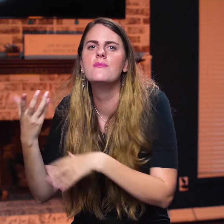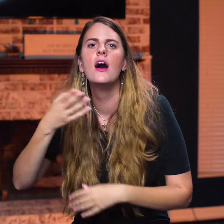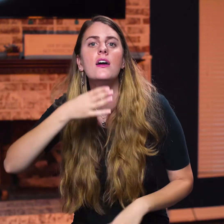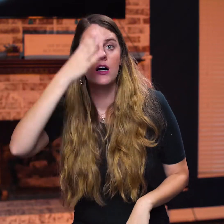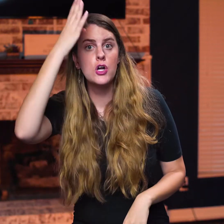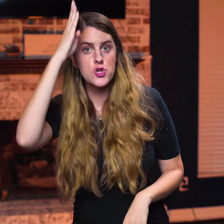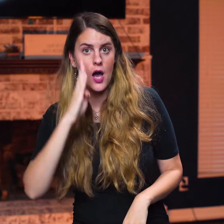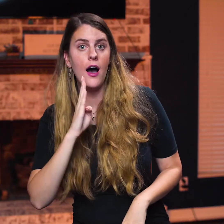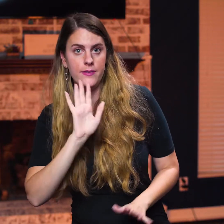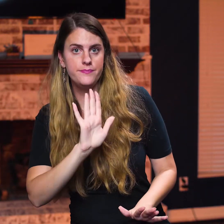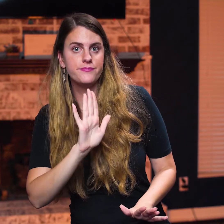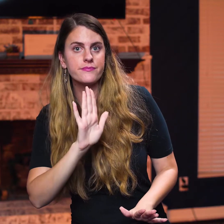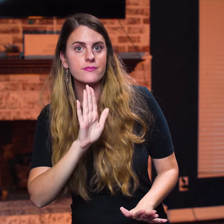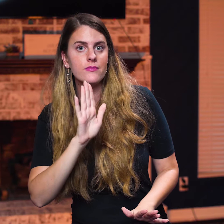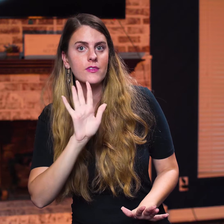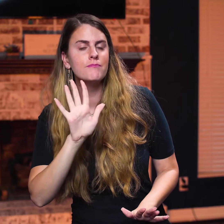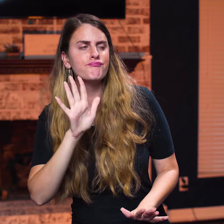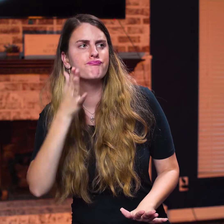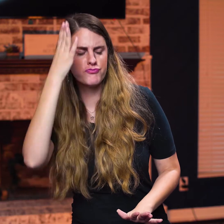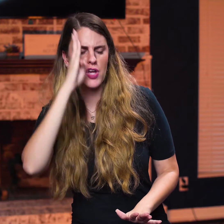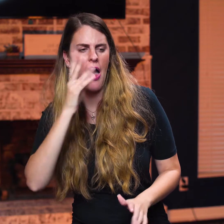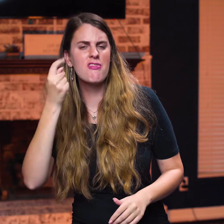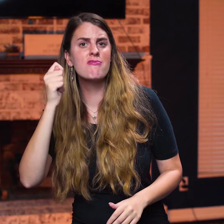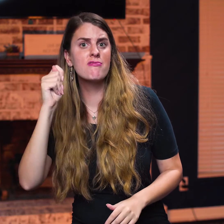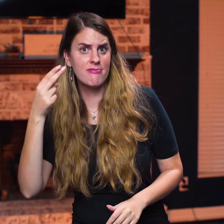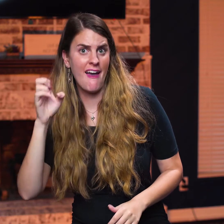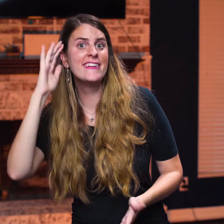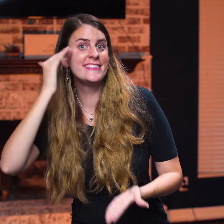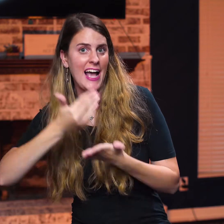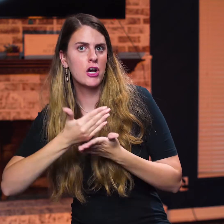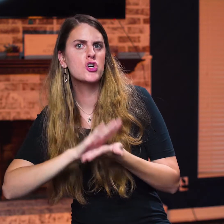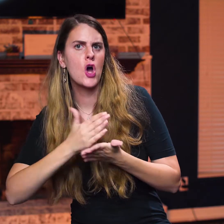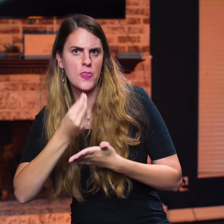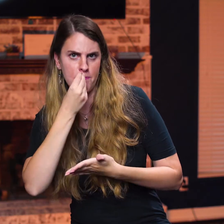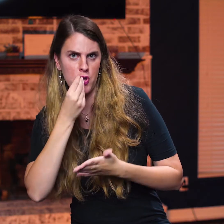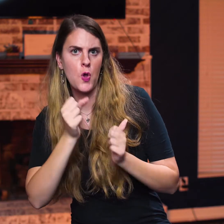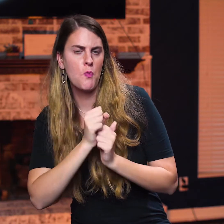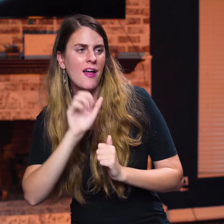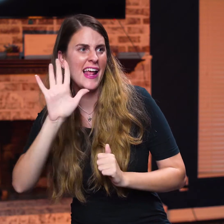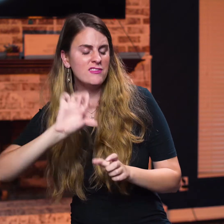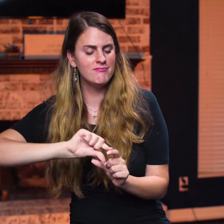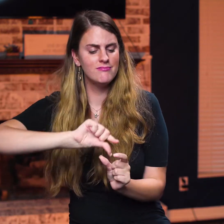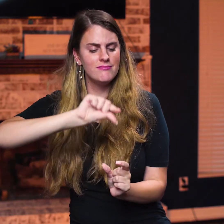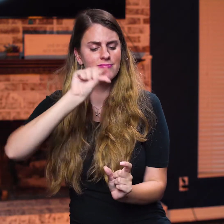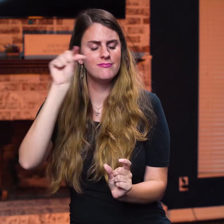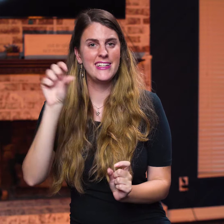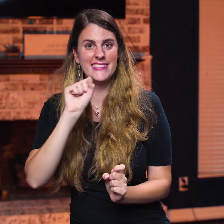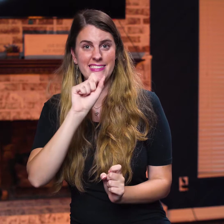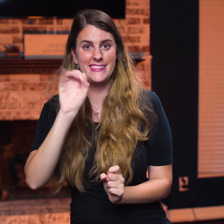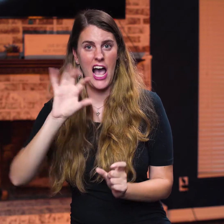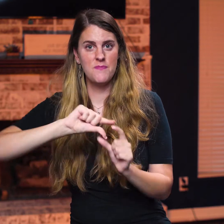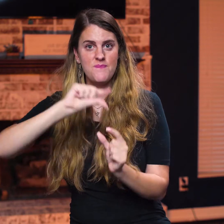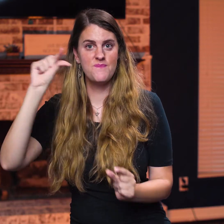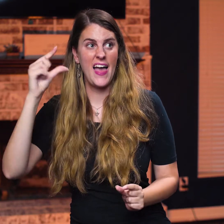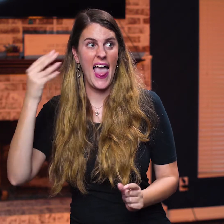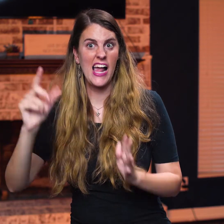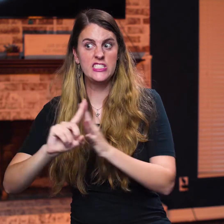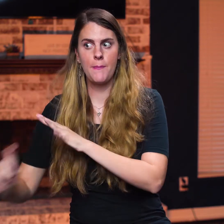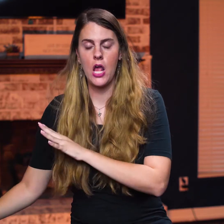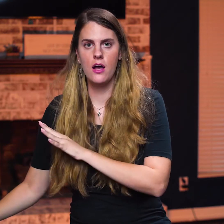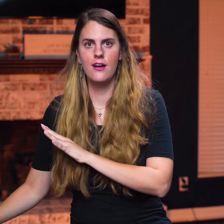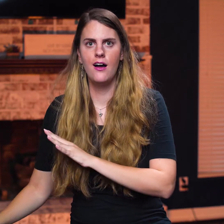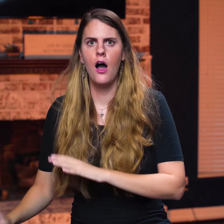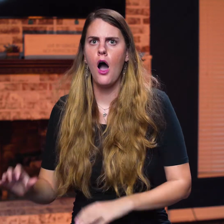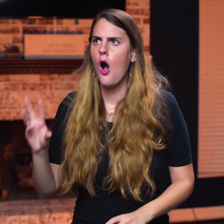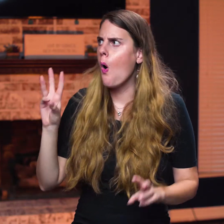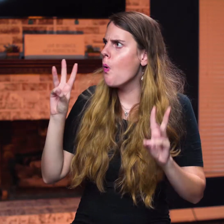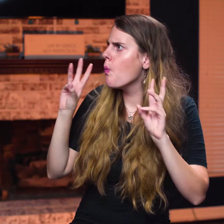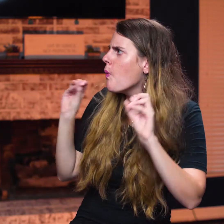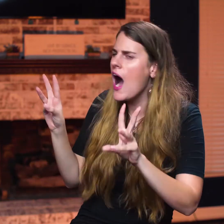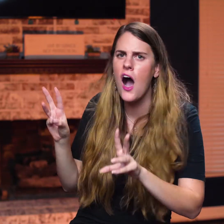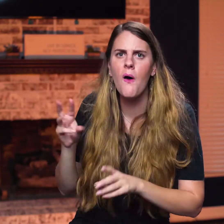then God the Son cooks the food with His staff and disappears. Wow!